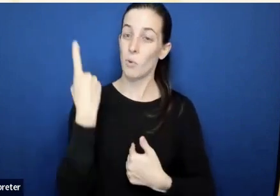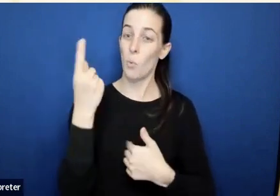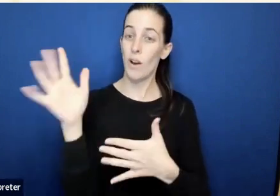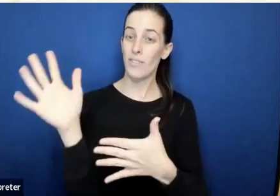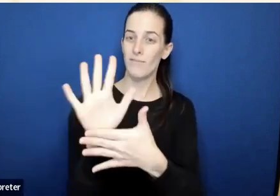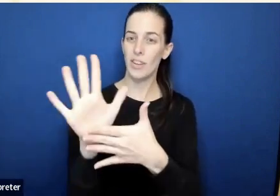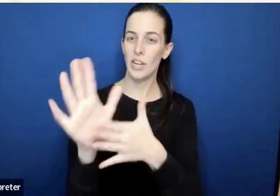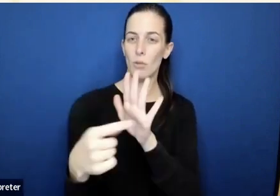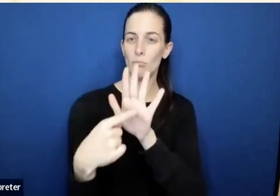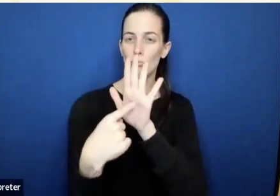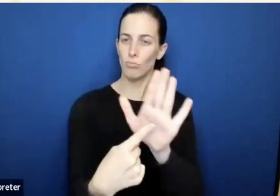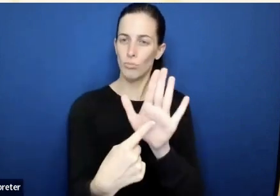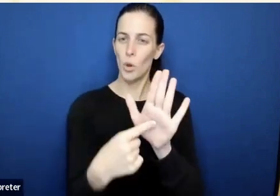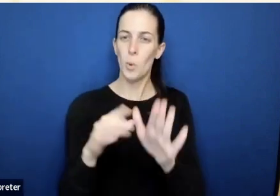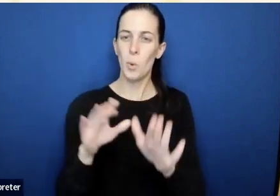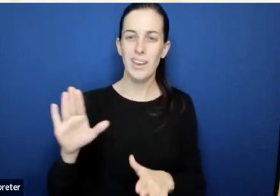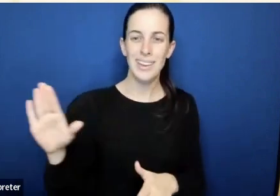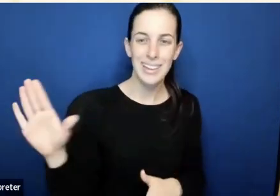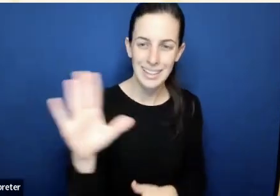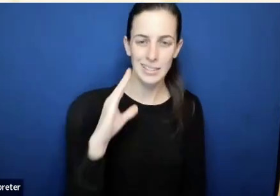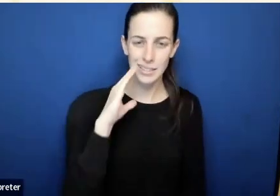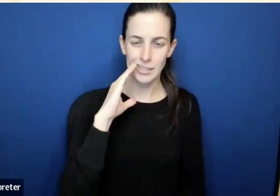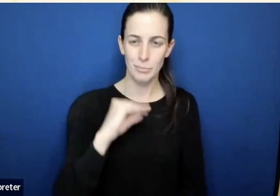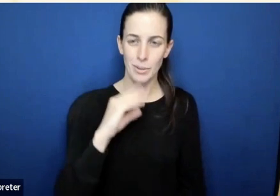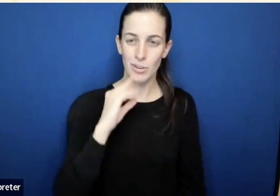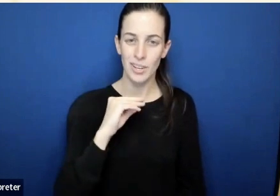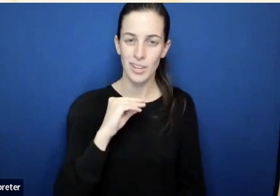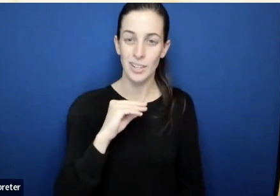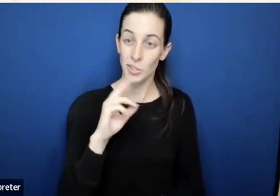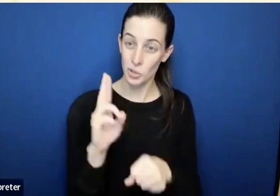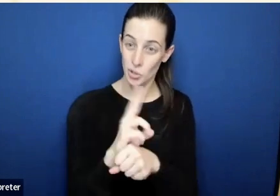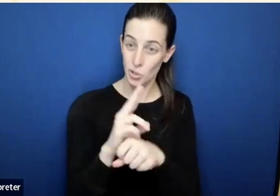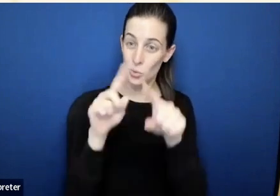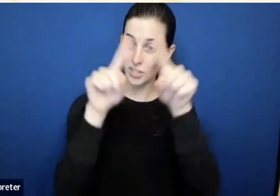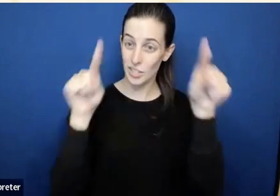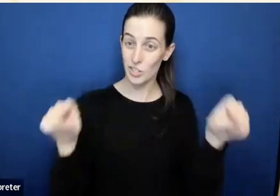The video shows a user using the screen reader NVDA with keyboard.